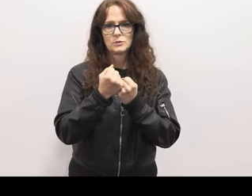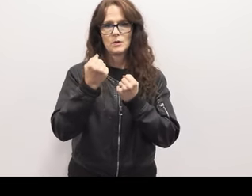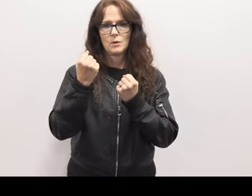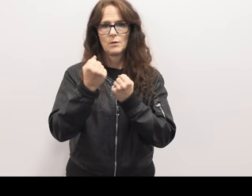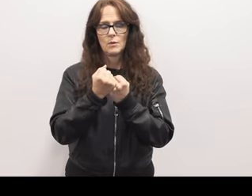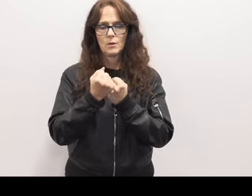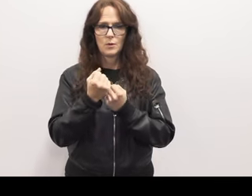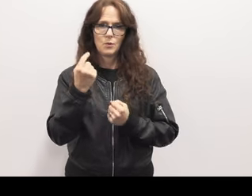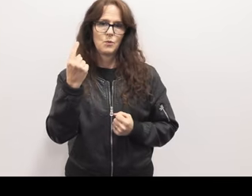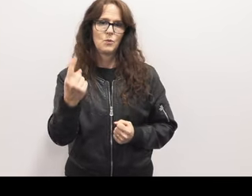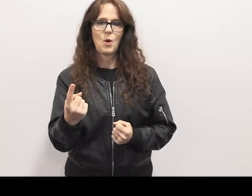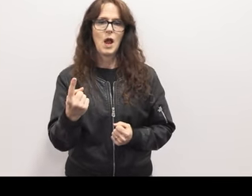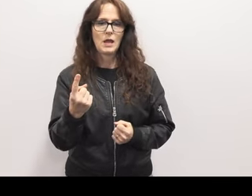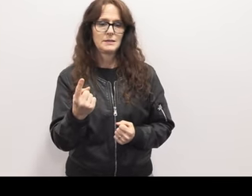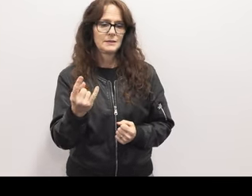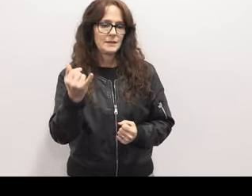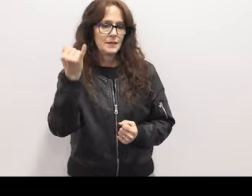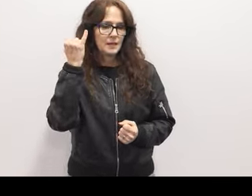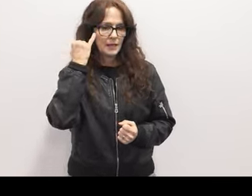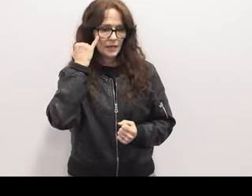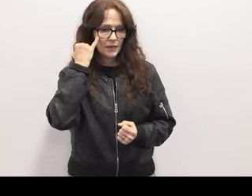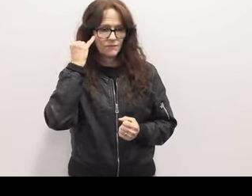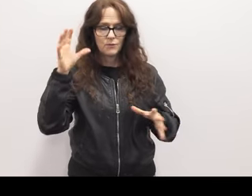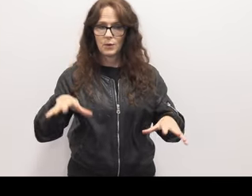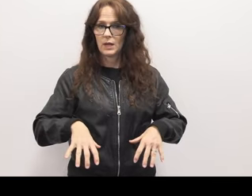theoretically if we adopt goal one,